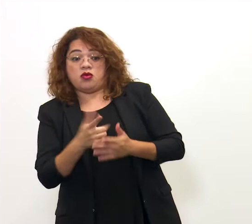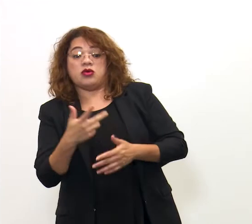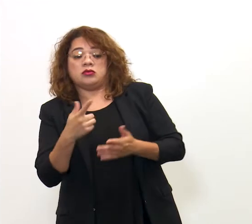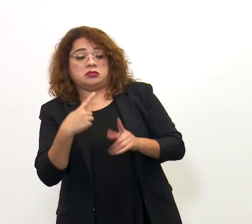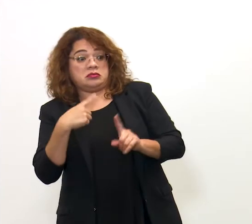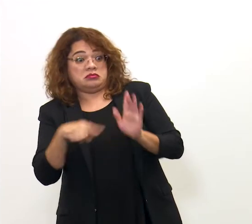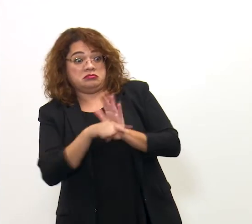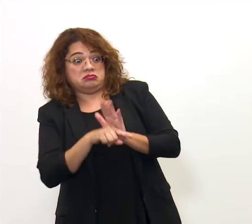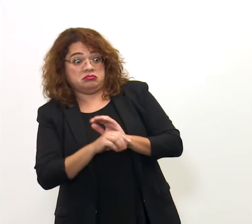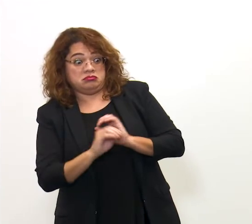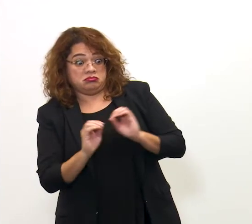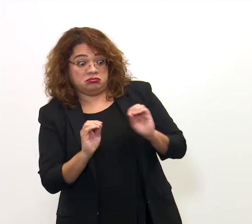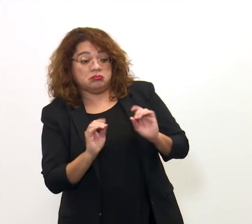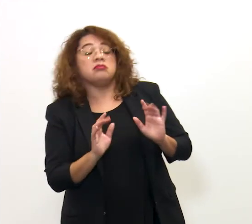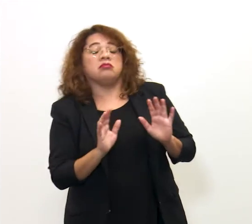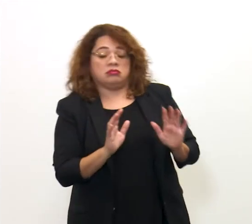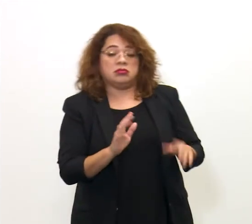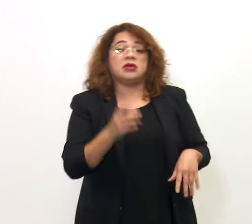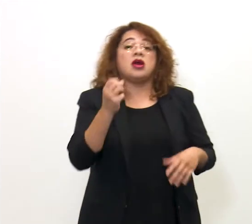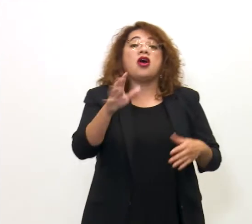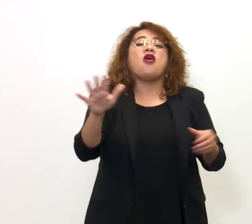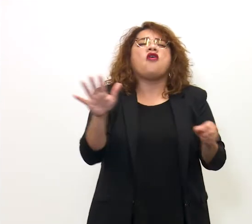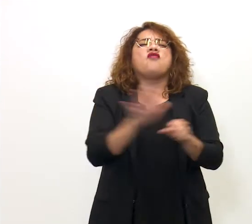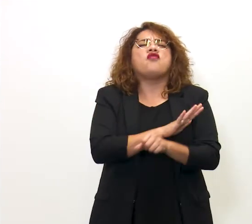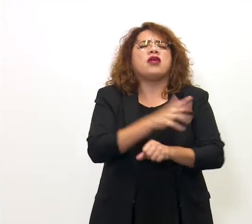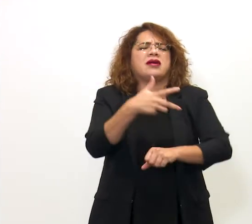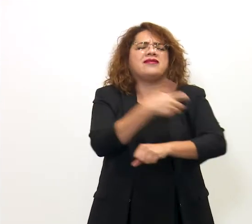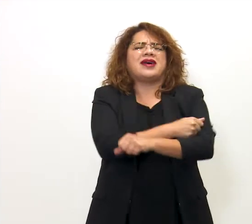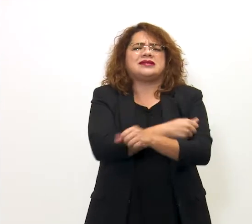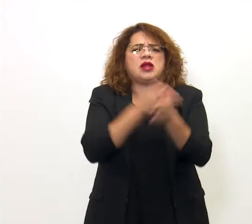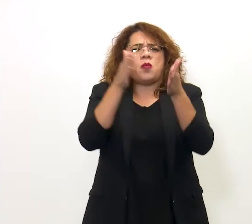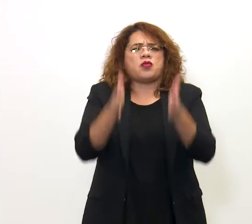two weeks after receiving the second dose of the Pfizer or Moderna vaccines